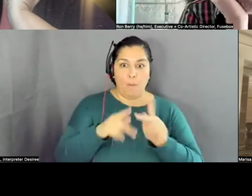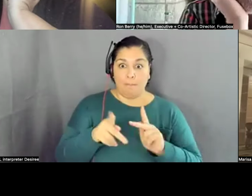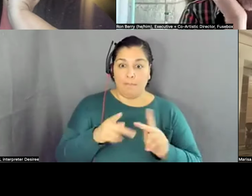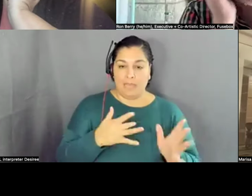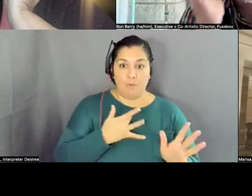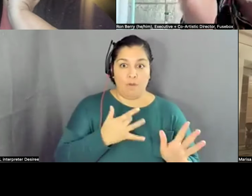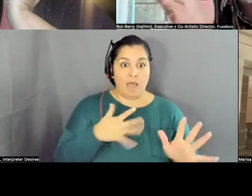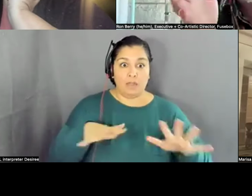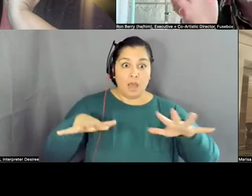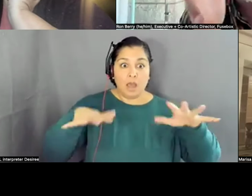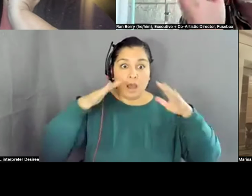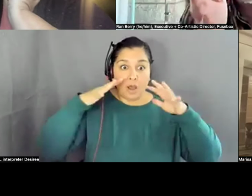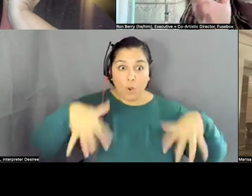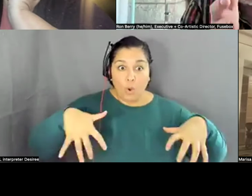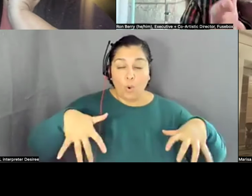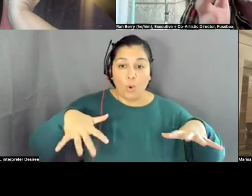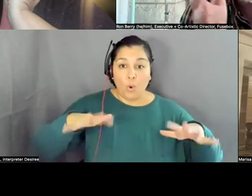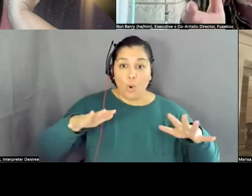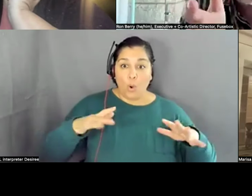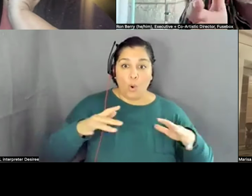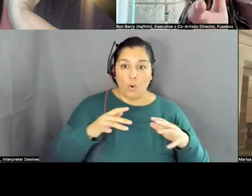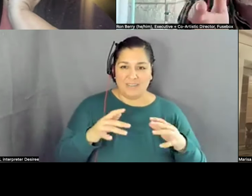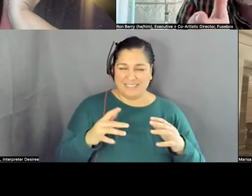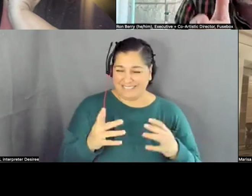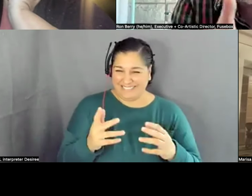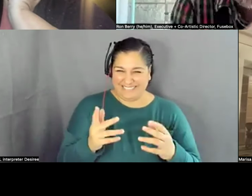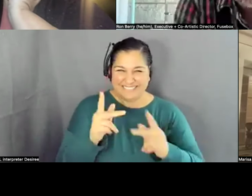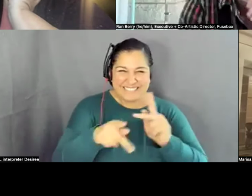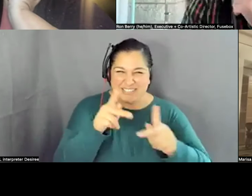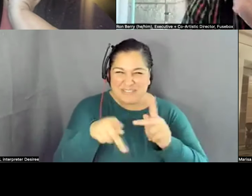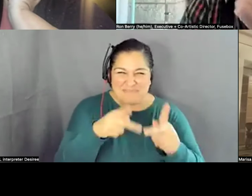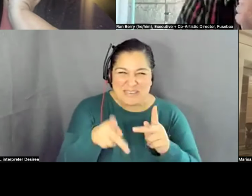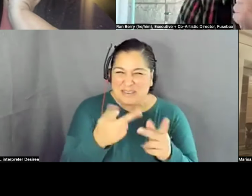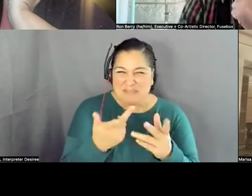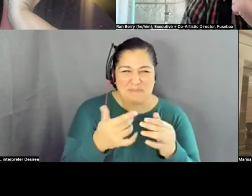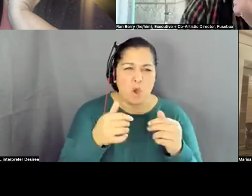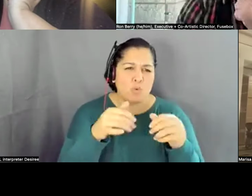but it was like literally just people making shapes in public space. I thought that was so wild.